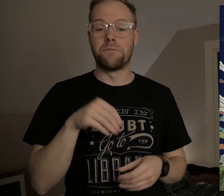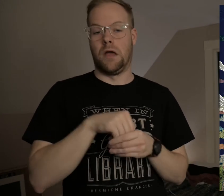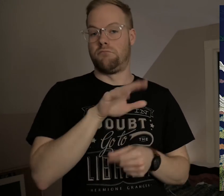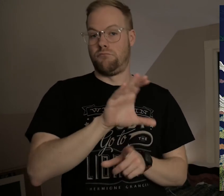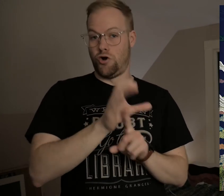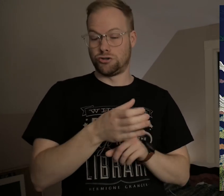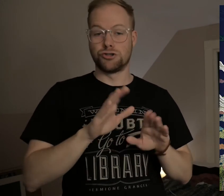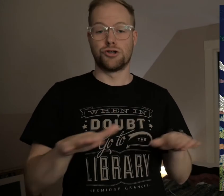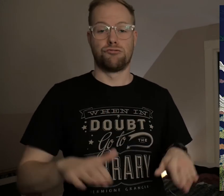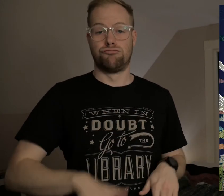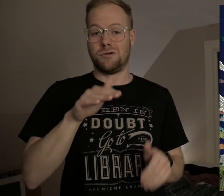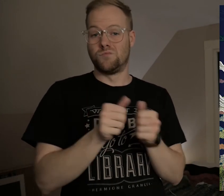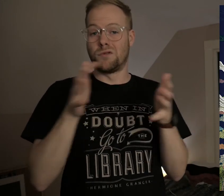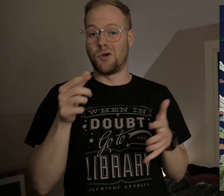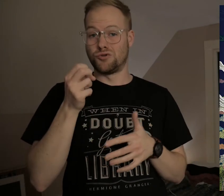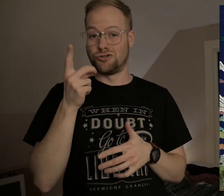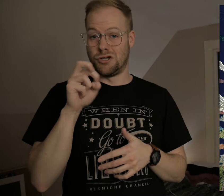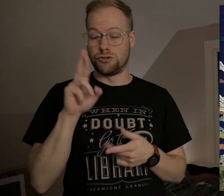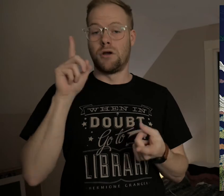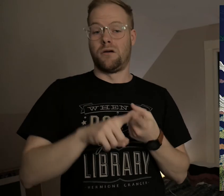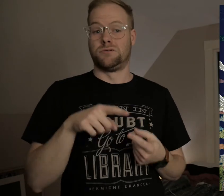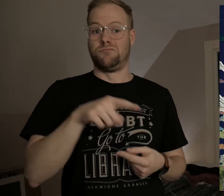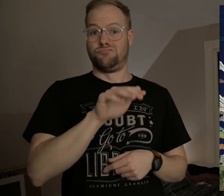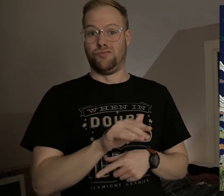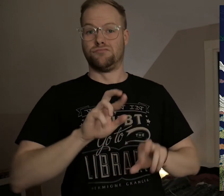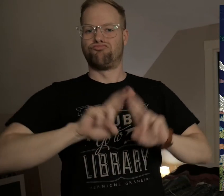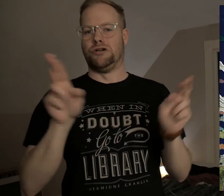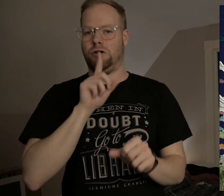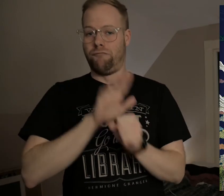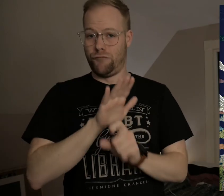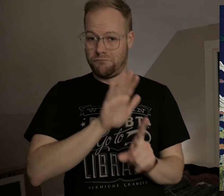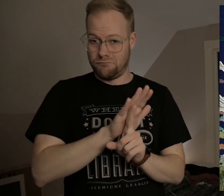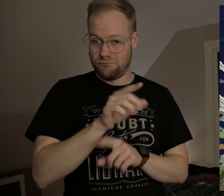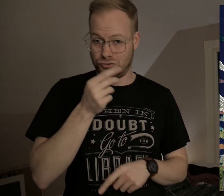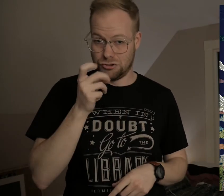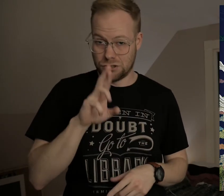and in their culture children are raised without gender until they’re ready to confirm their gender.